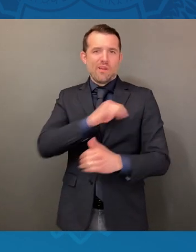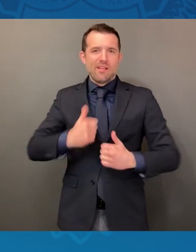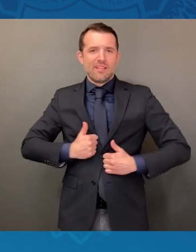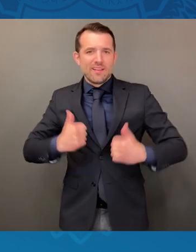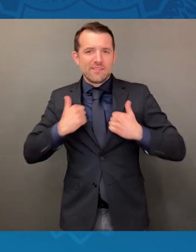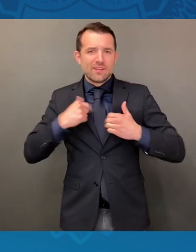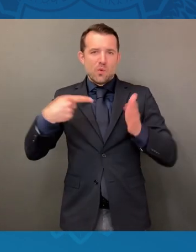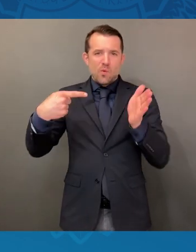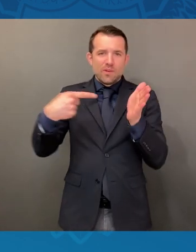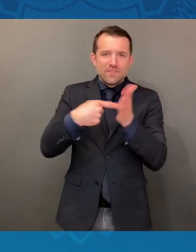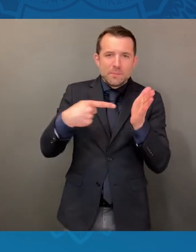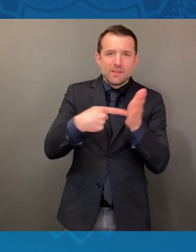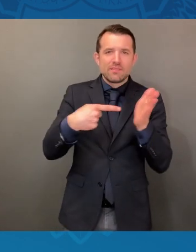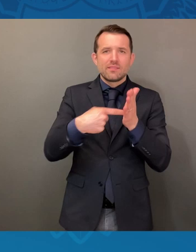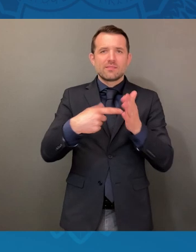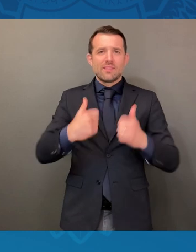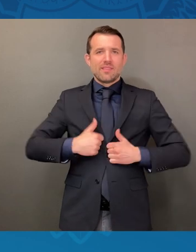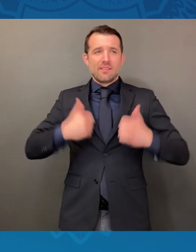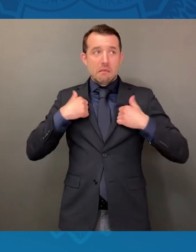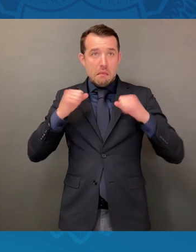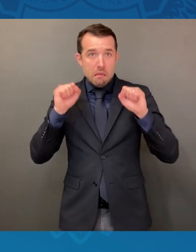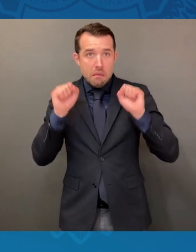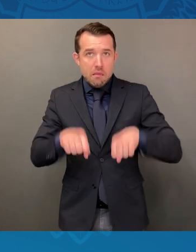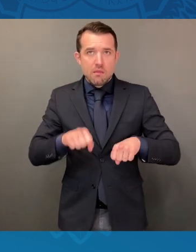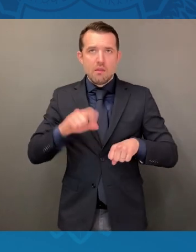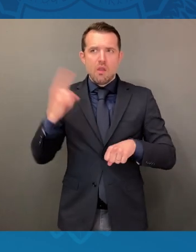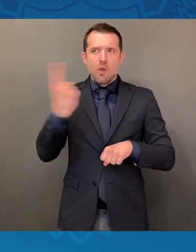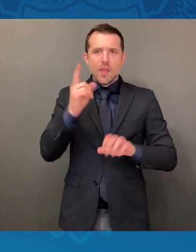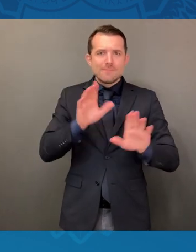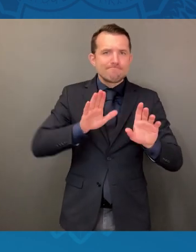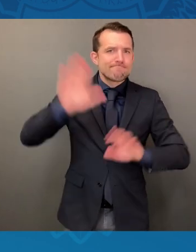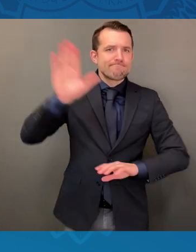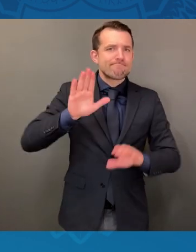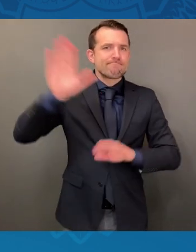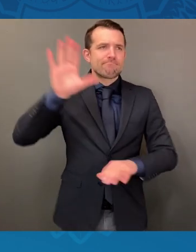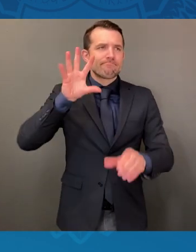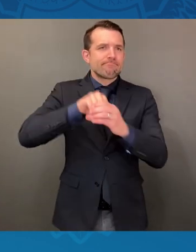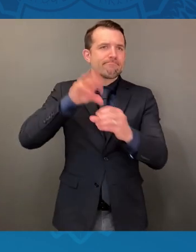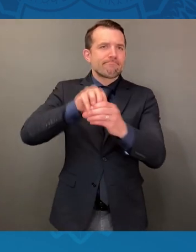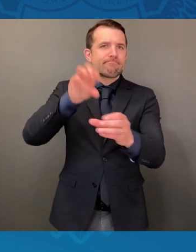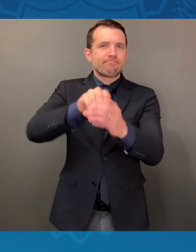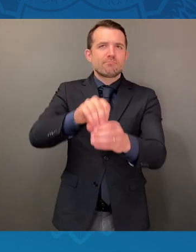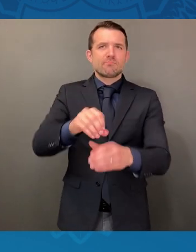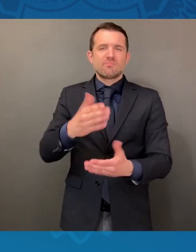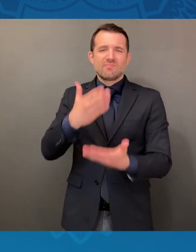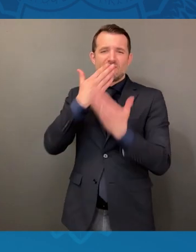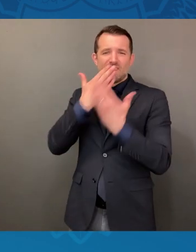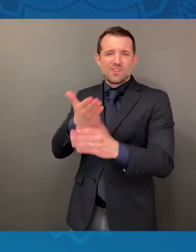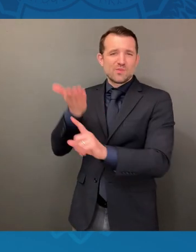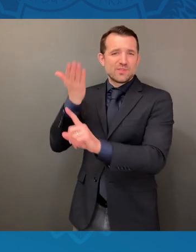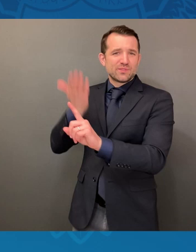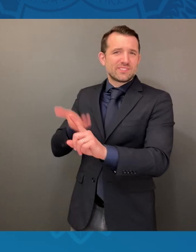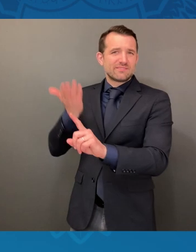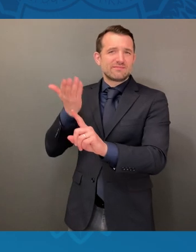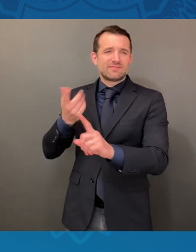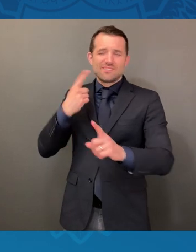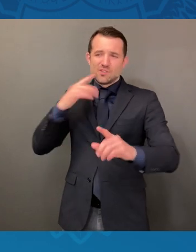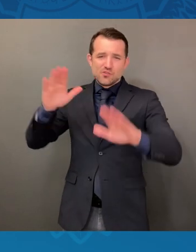So governor, it's great to be with you this afternoon and thank you. You've been a great president, a great partner to the president and me as we move forward,